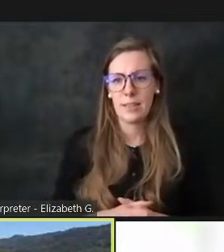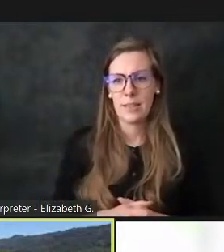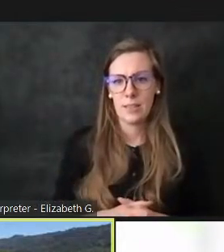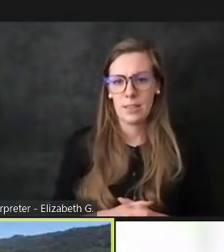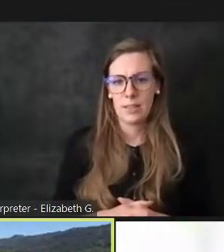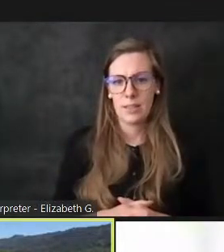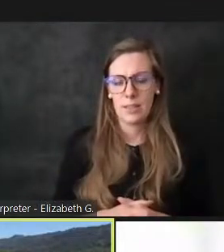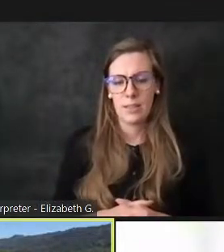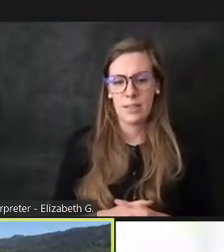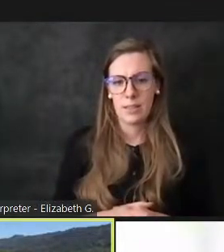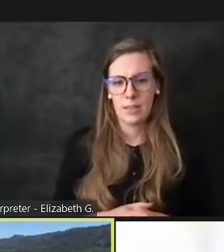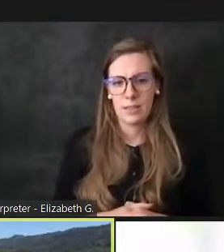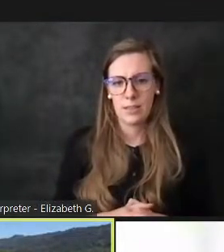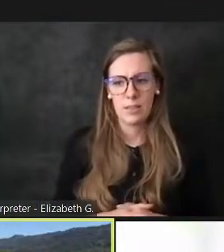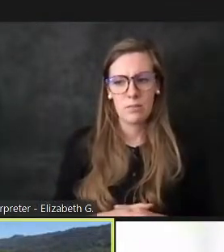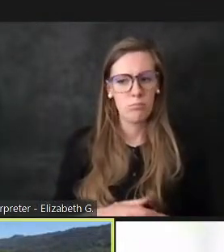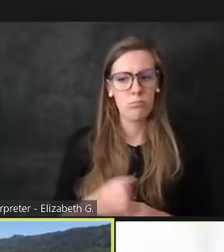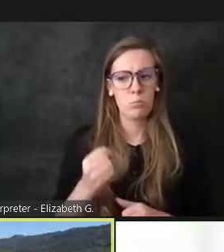Why is it that sometimes